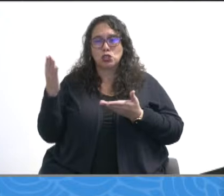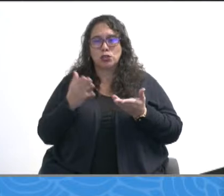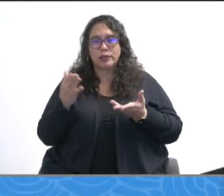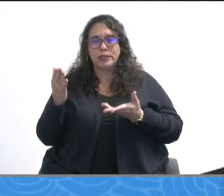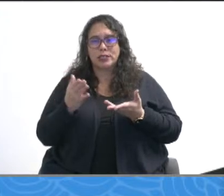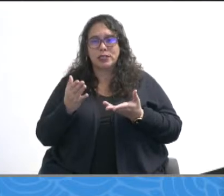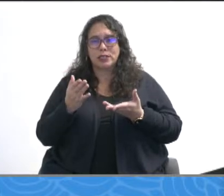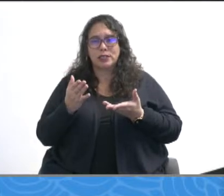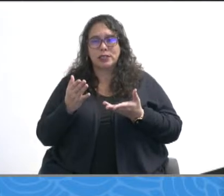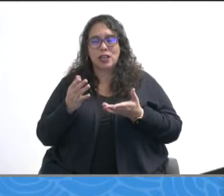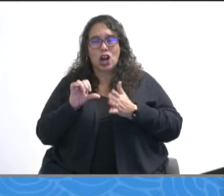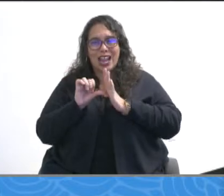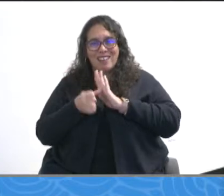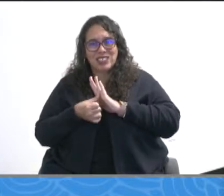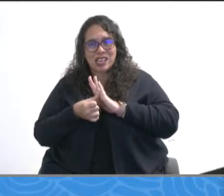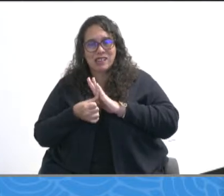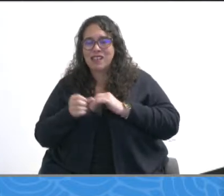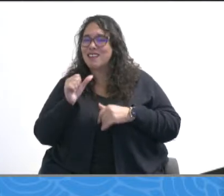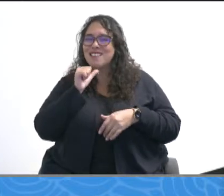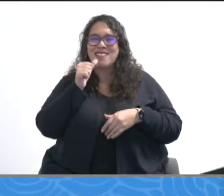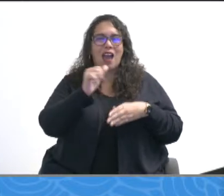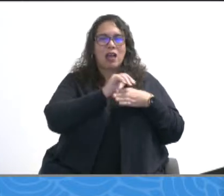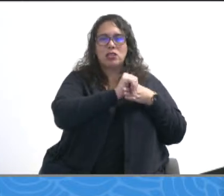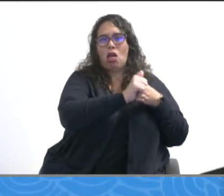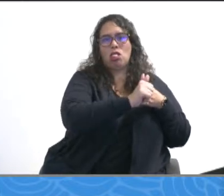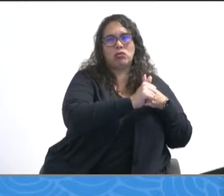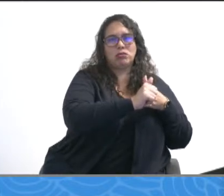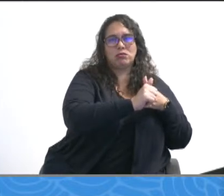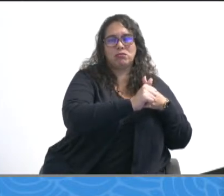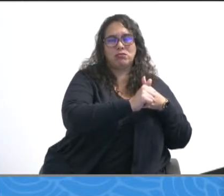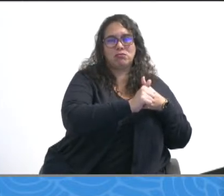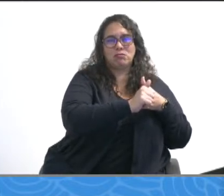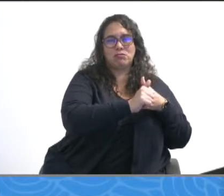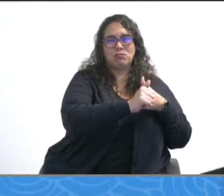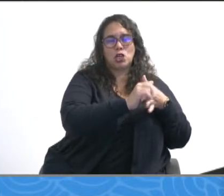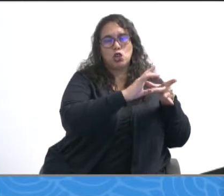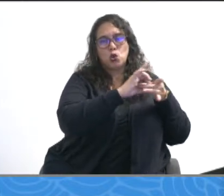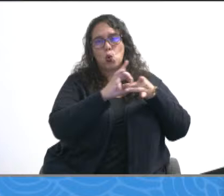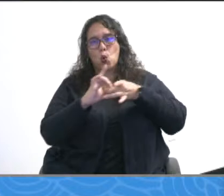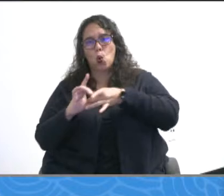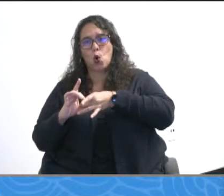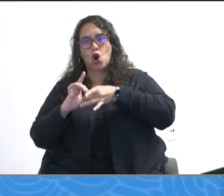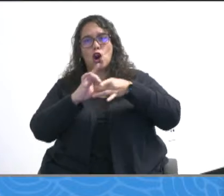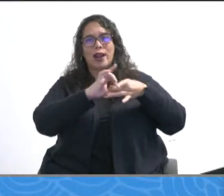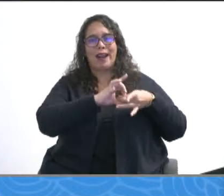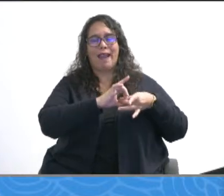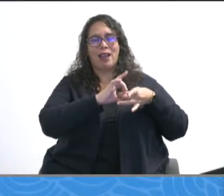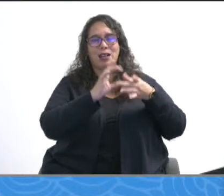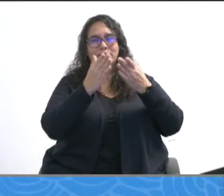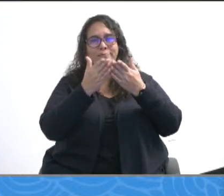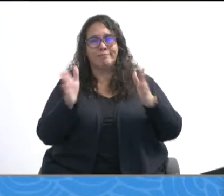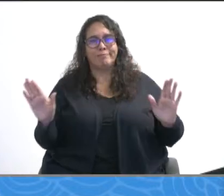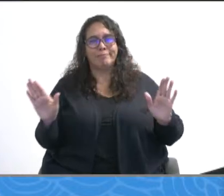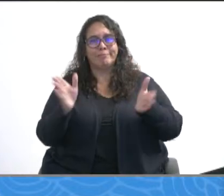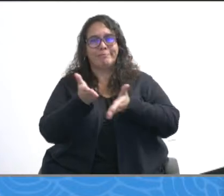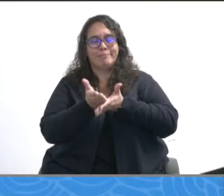rather than dollars to help coordinate an overall budget. There are many separate funding streams